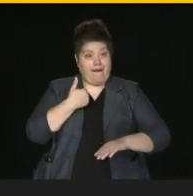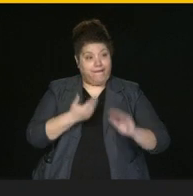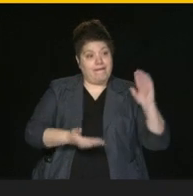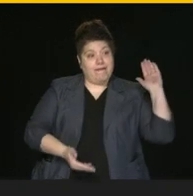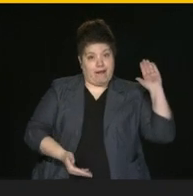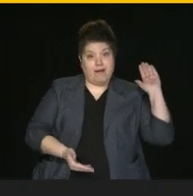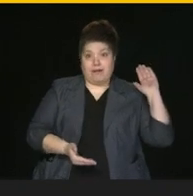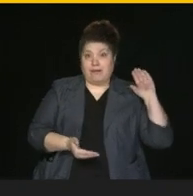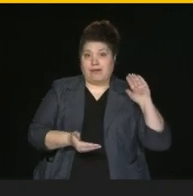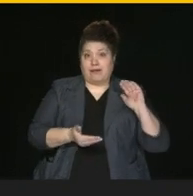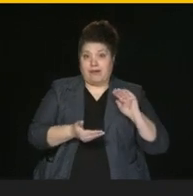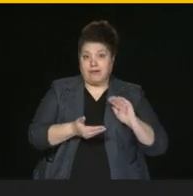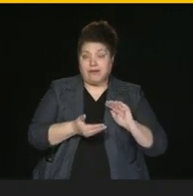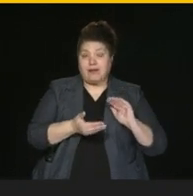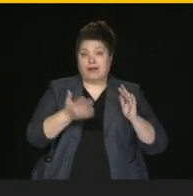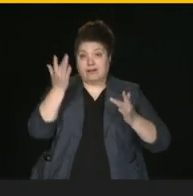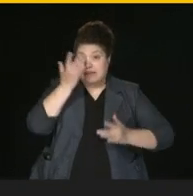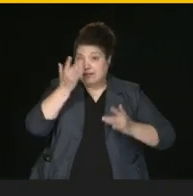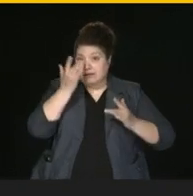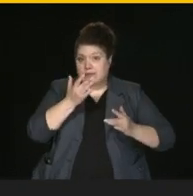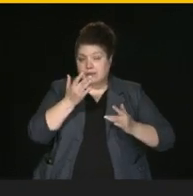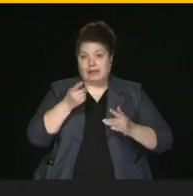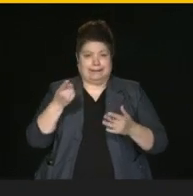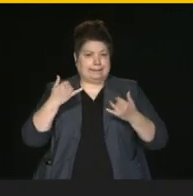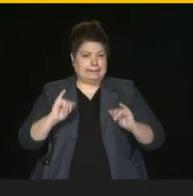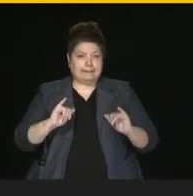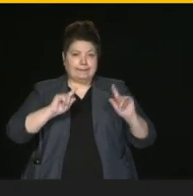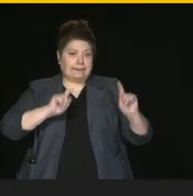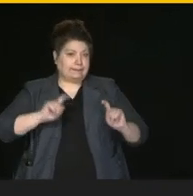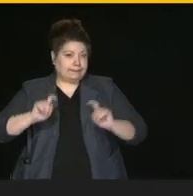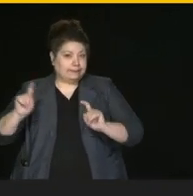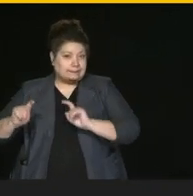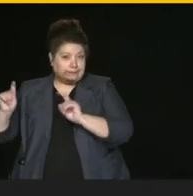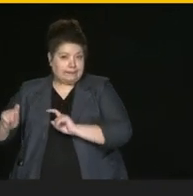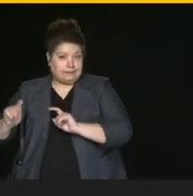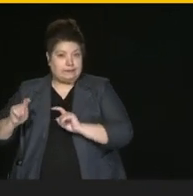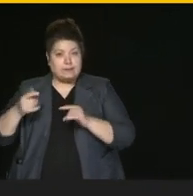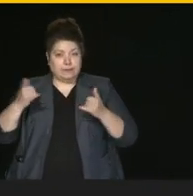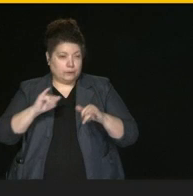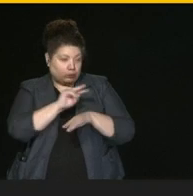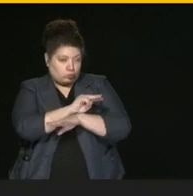CONTROL, WE WILL STILL NEED TO